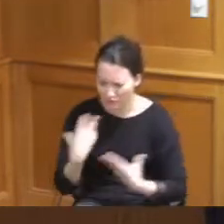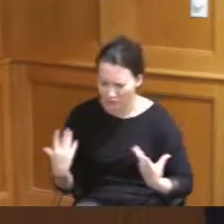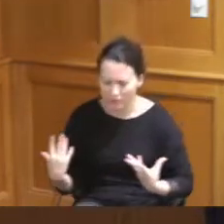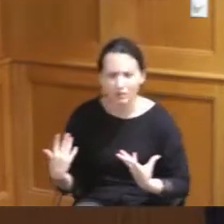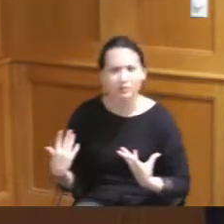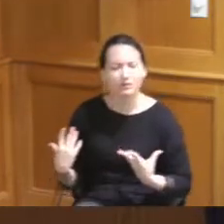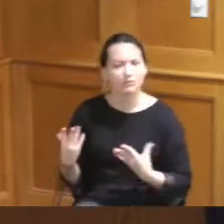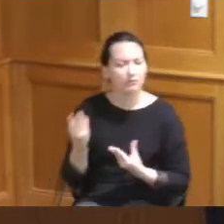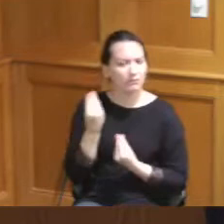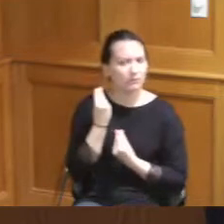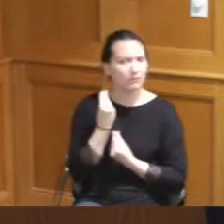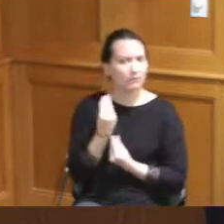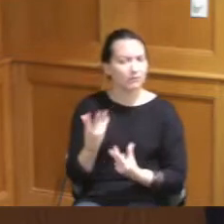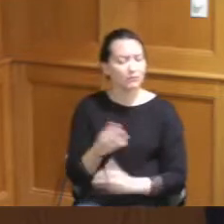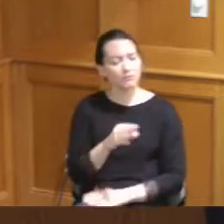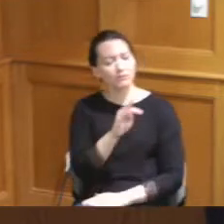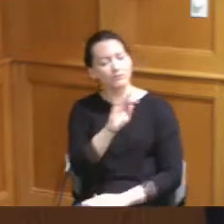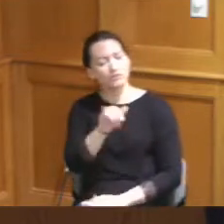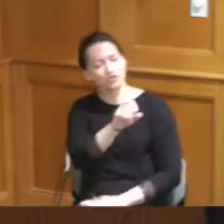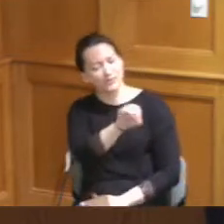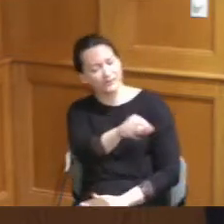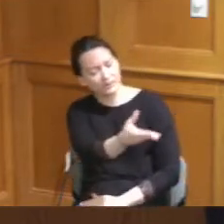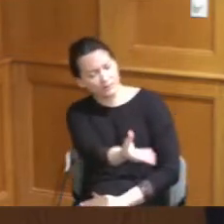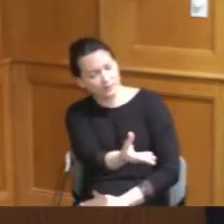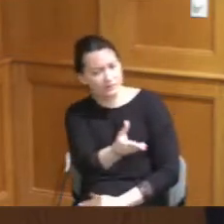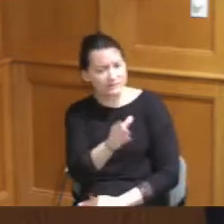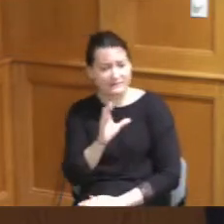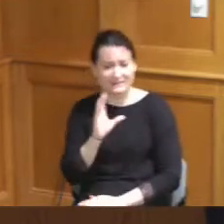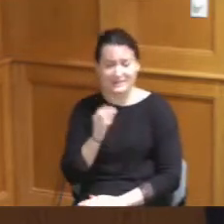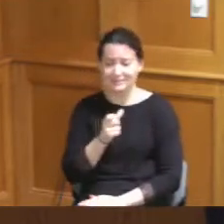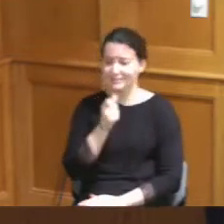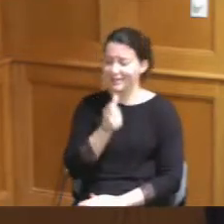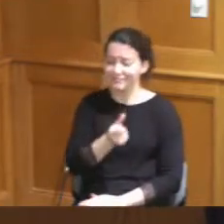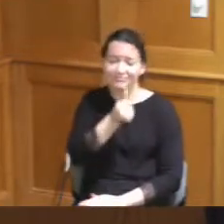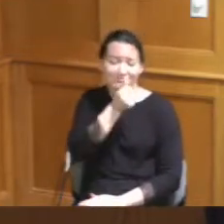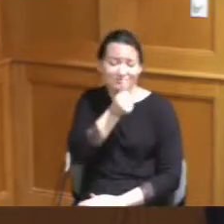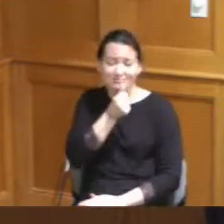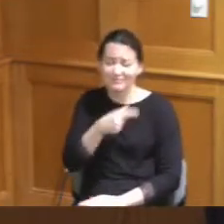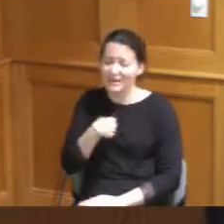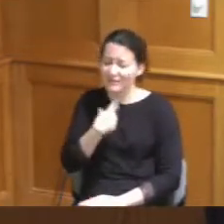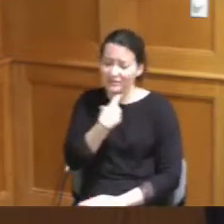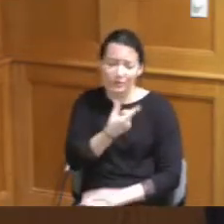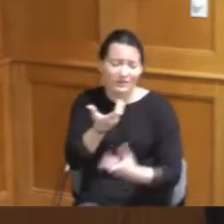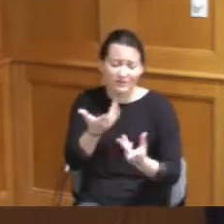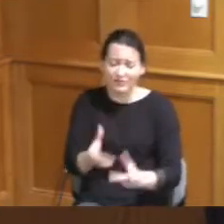on the table Mr Aluotto this is not secret I've told him about it but I think the people need to